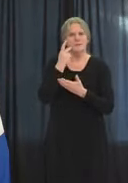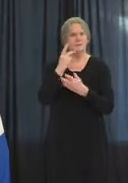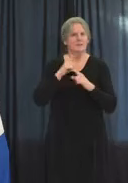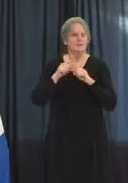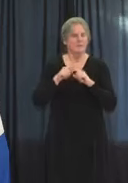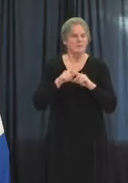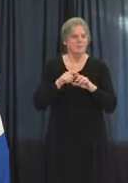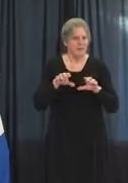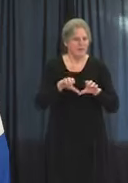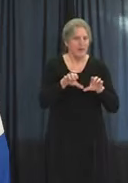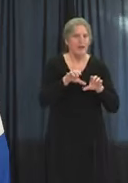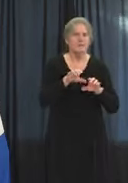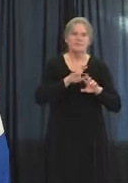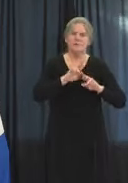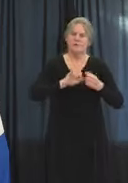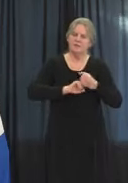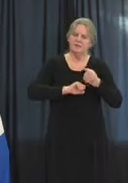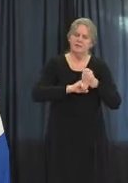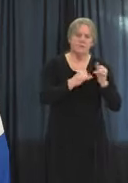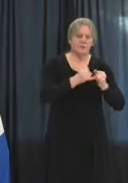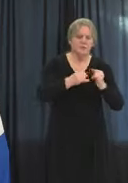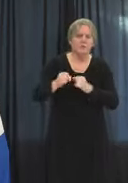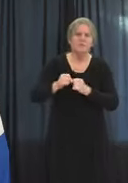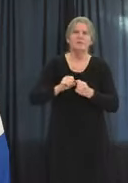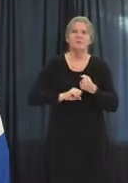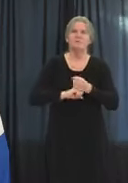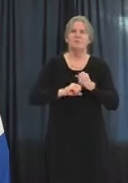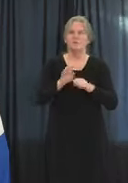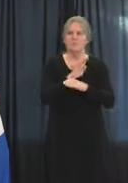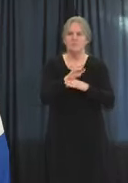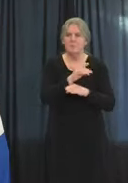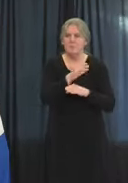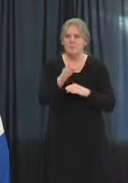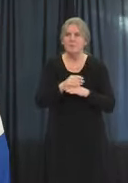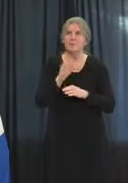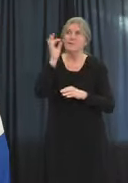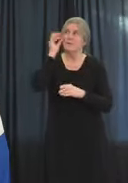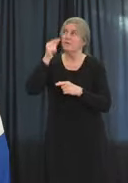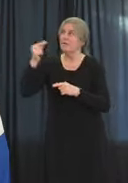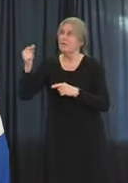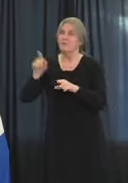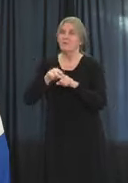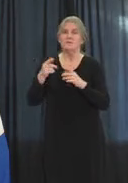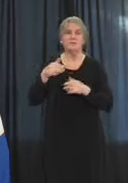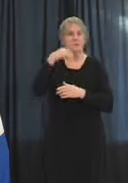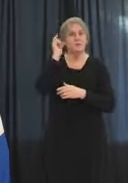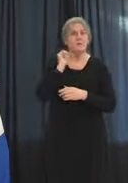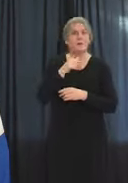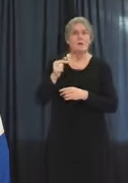many actions taken to support individuals and businesses, both federally and here at home.